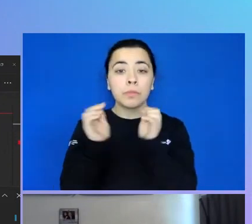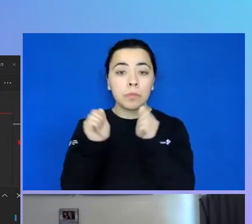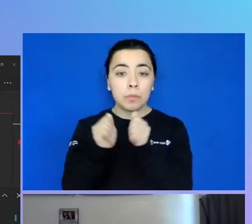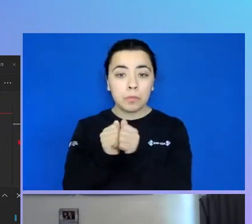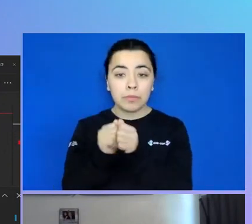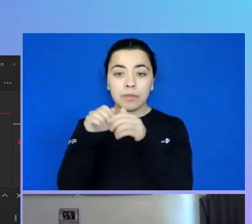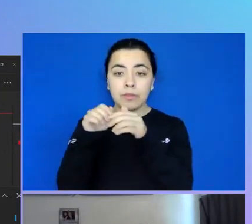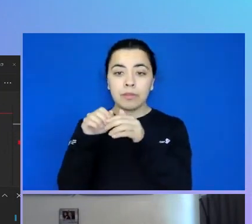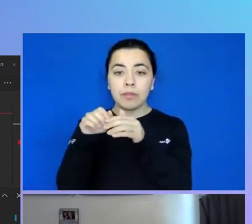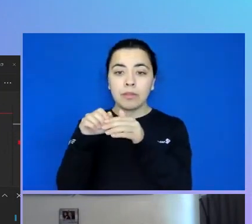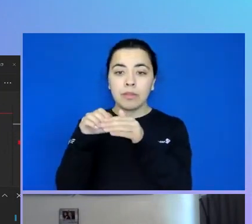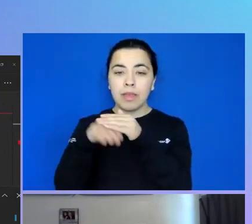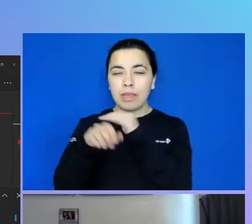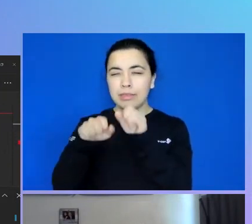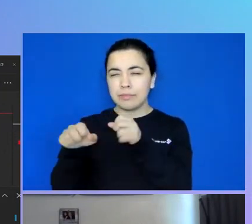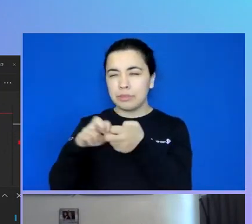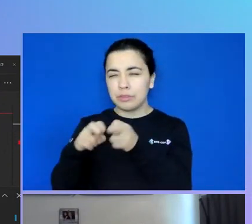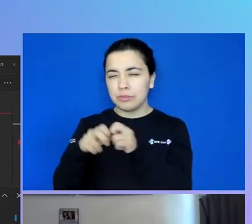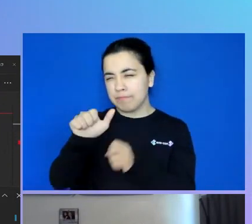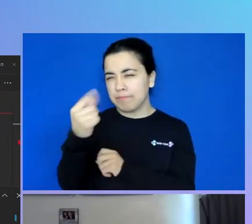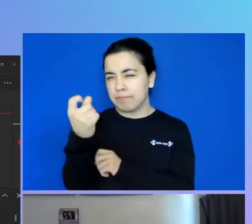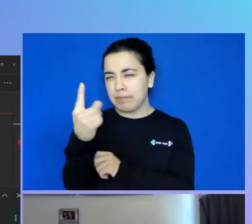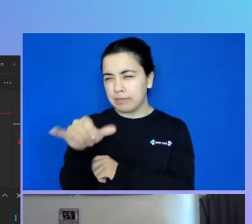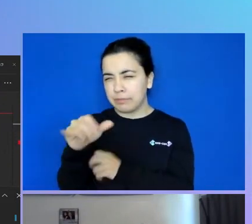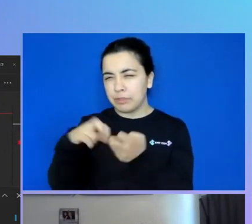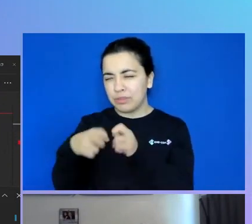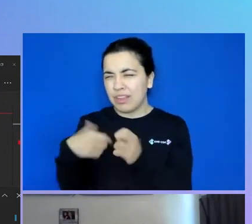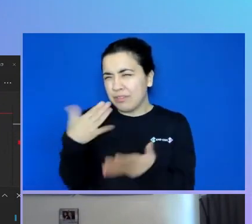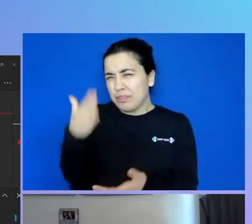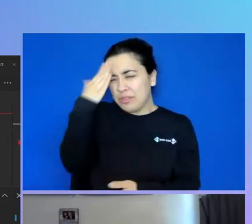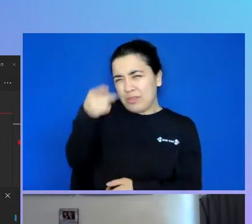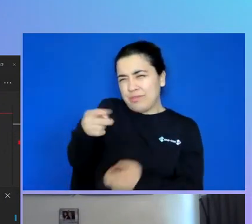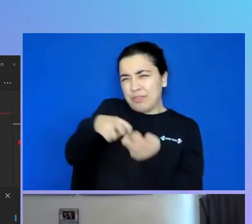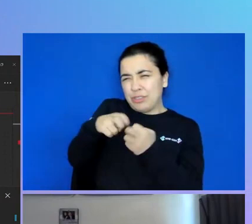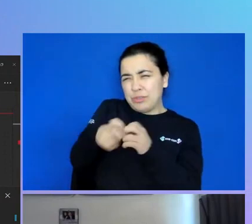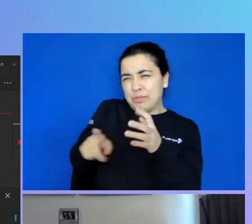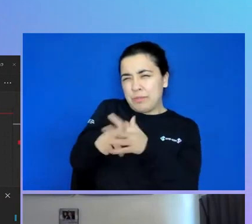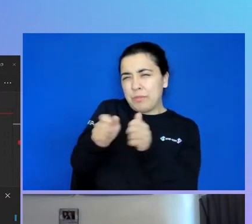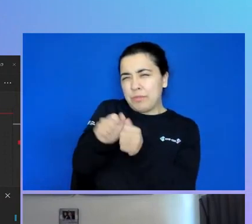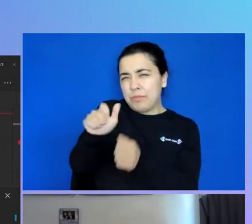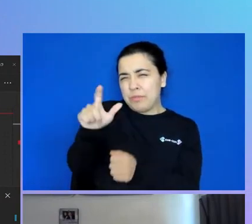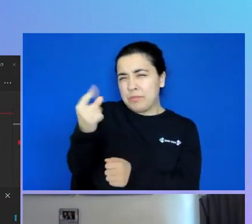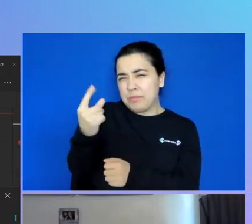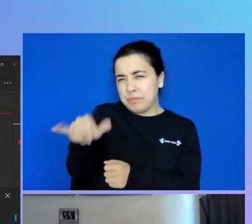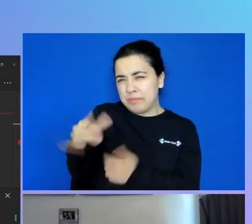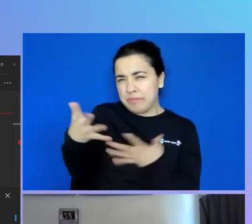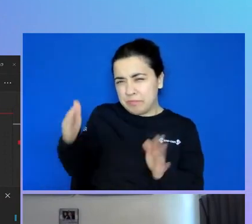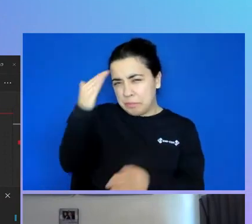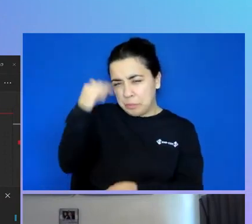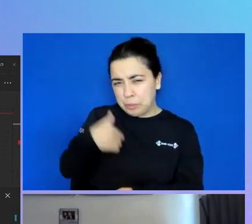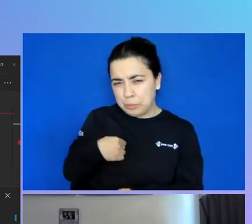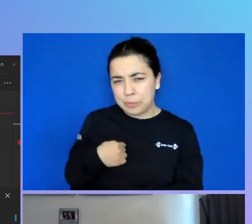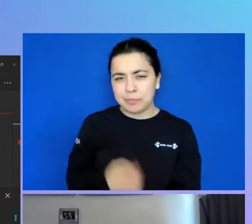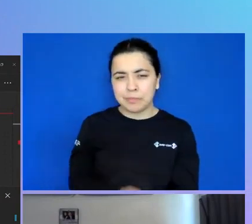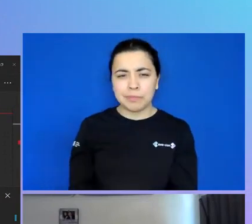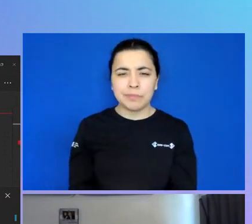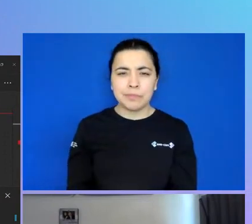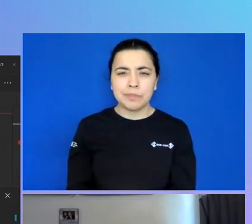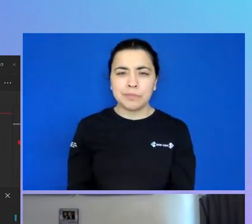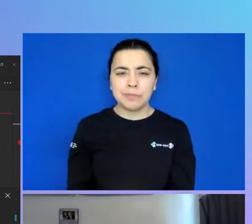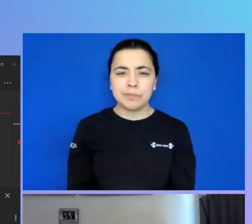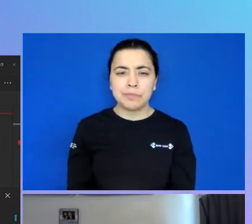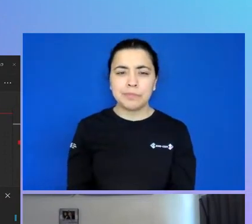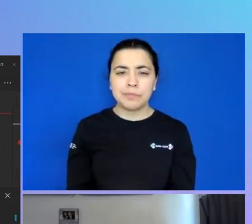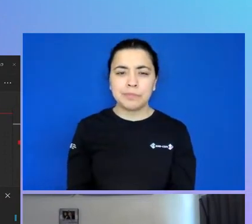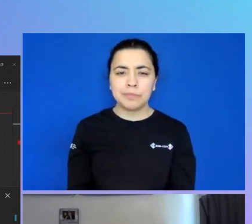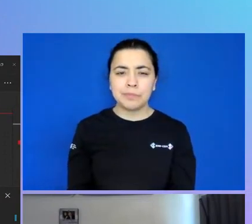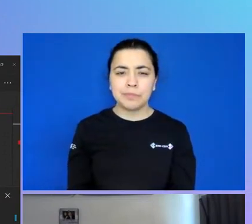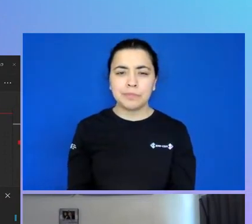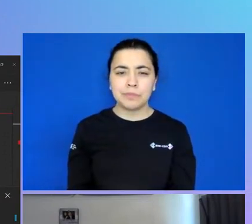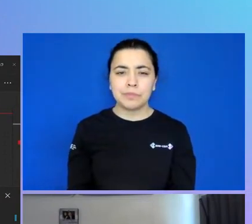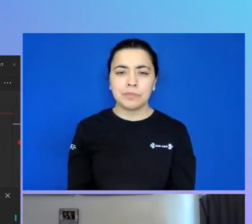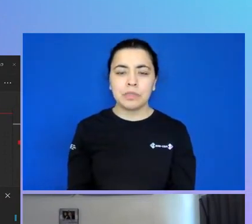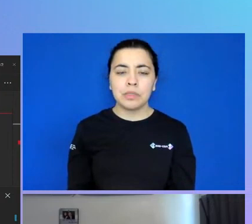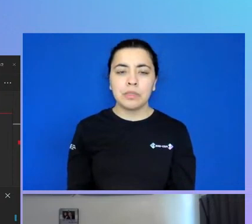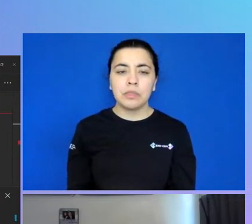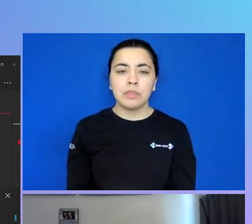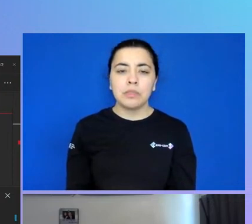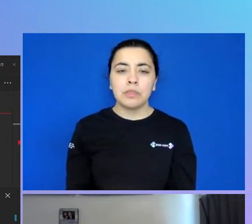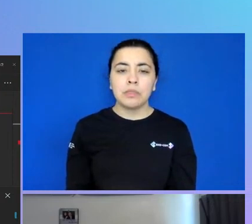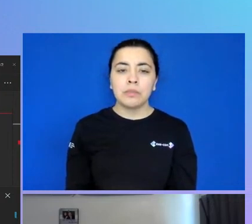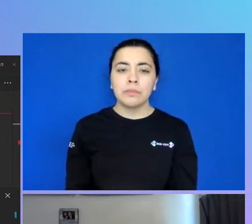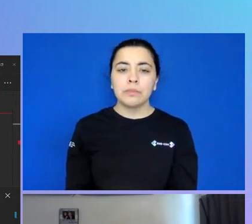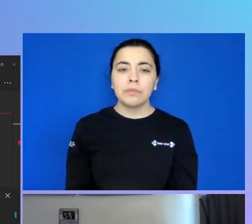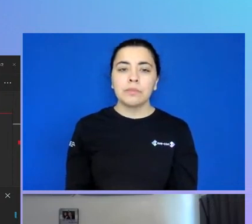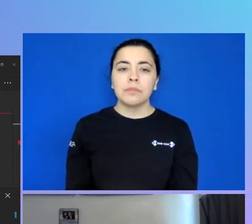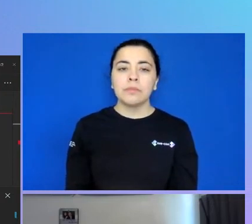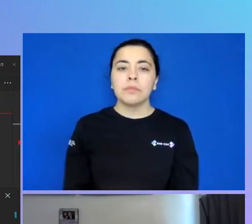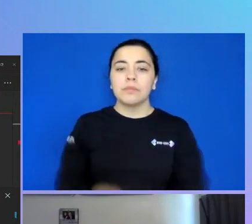know it has accessibility issues . So like the branch, let's